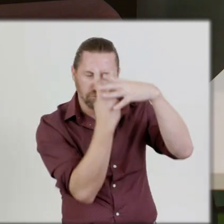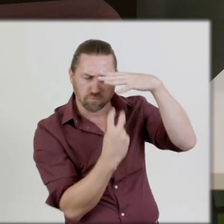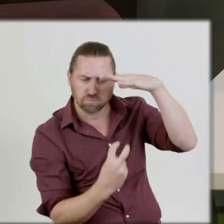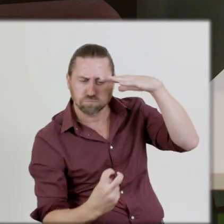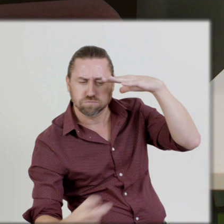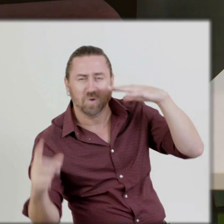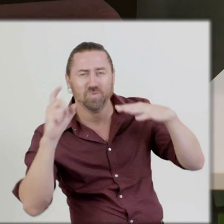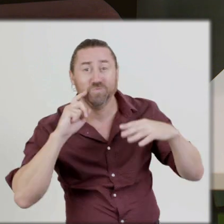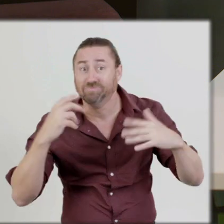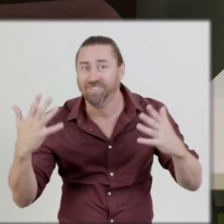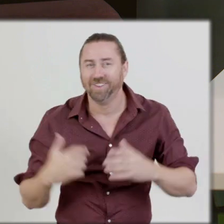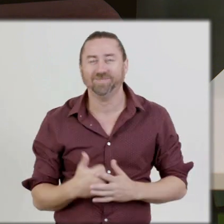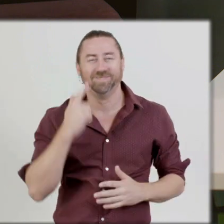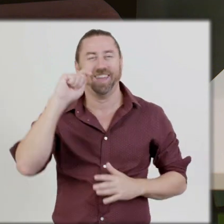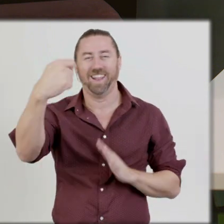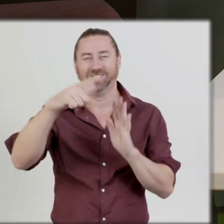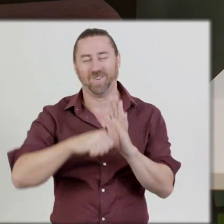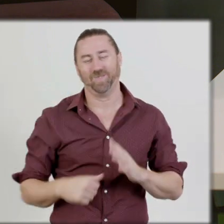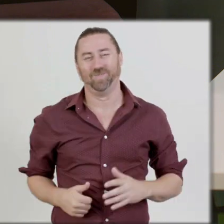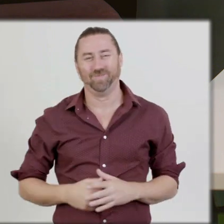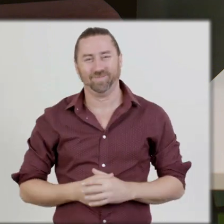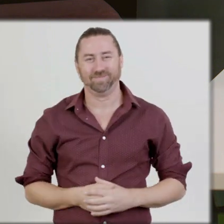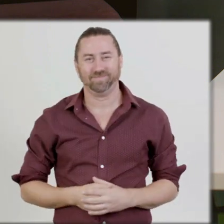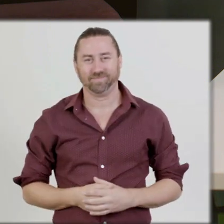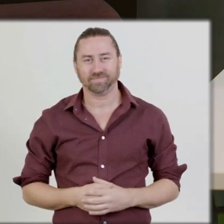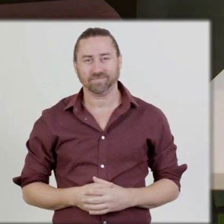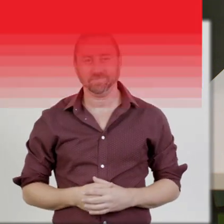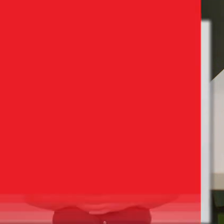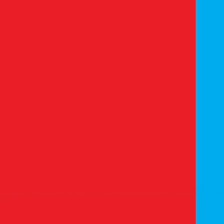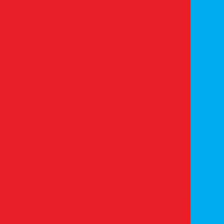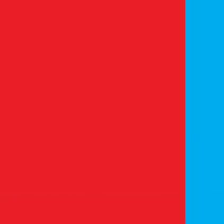or dives the depths of the oceans. See you next time!